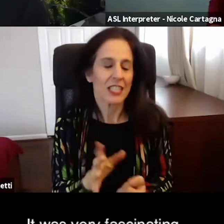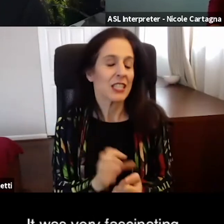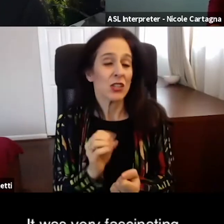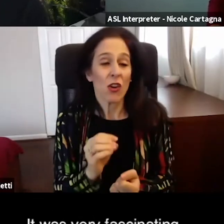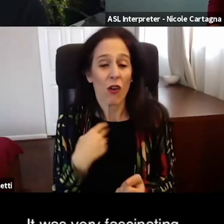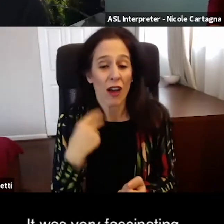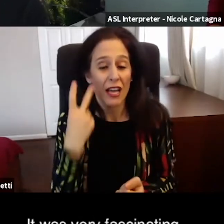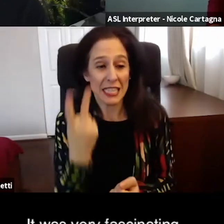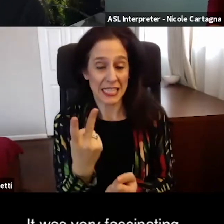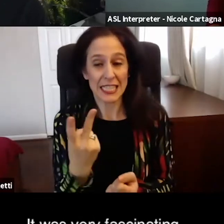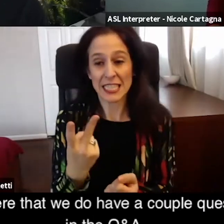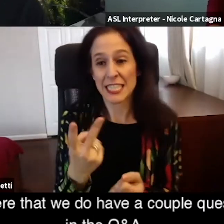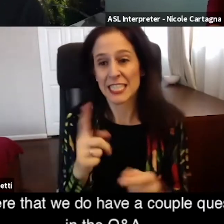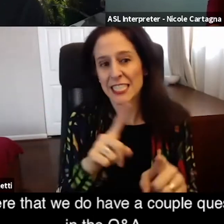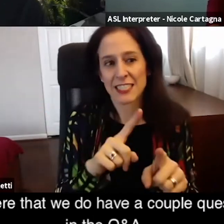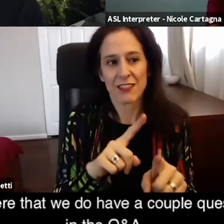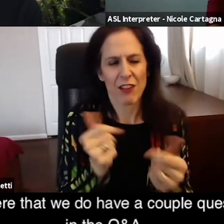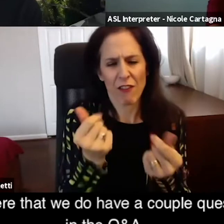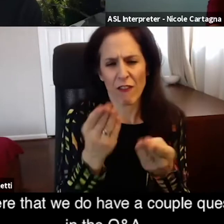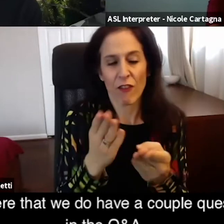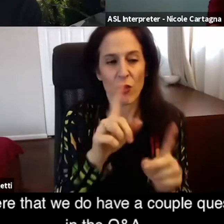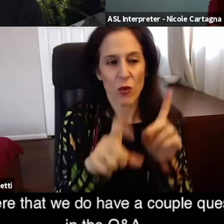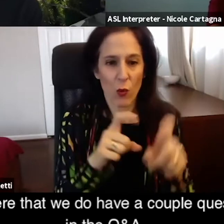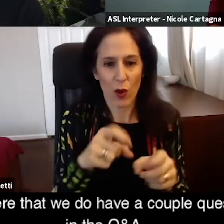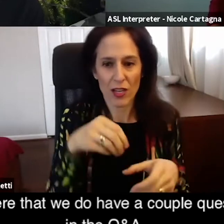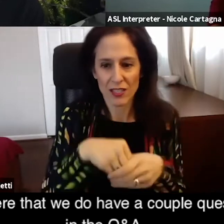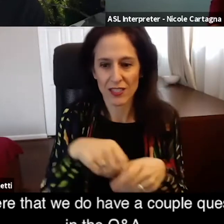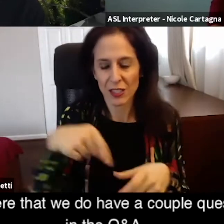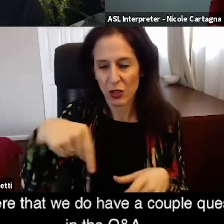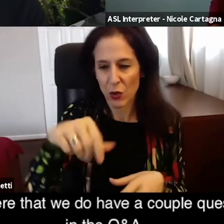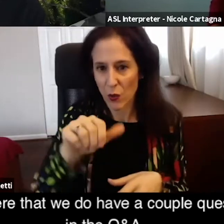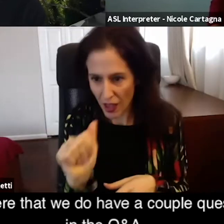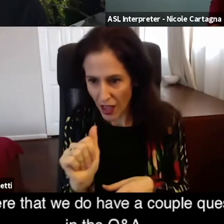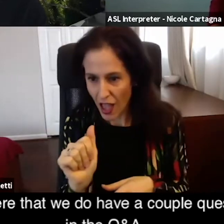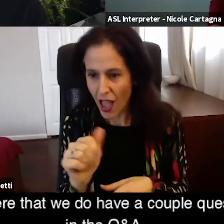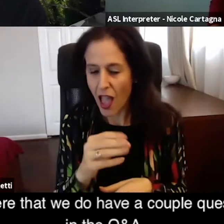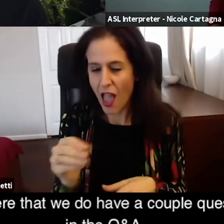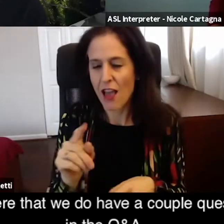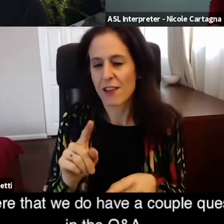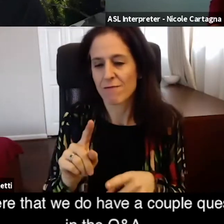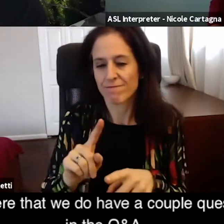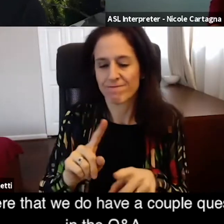it's very fascinating i see here that we do have a couple of questions in the q a